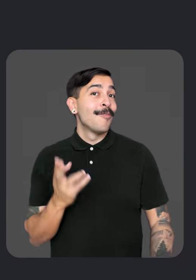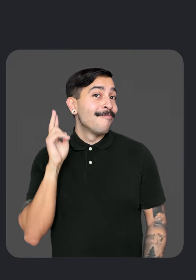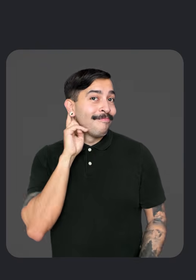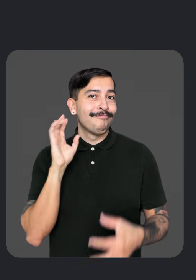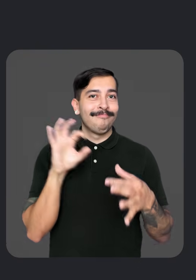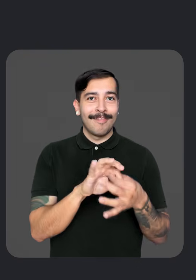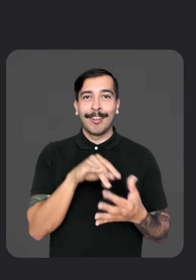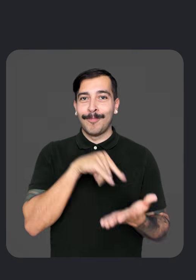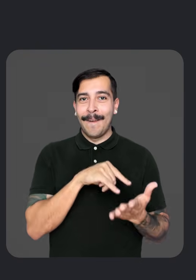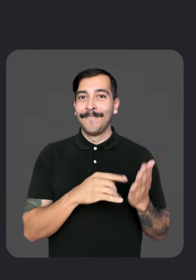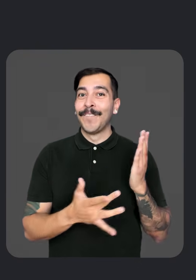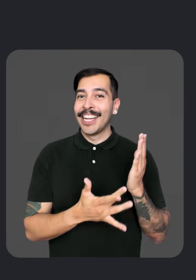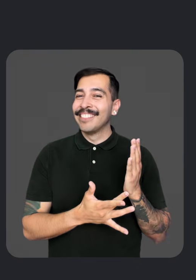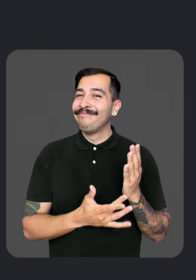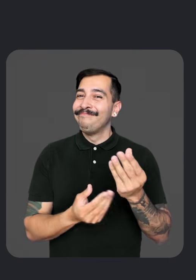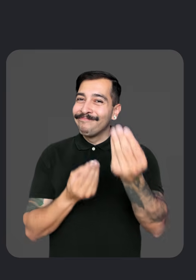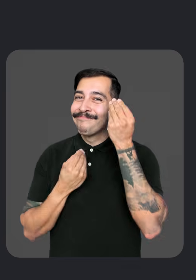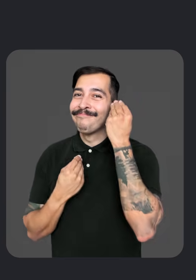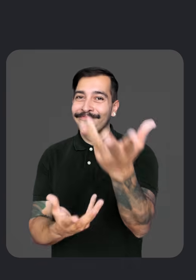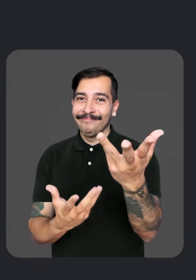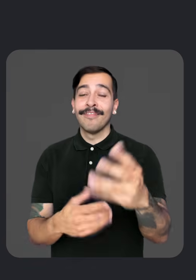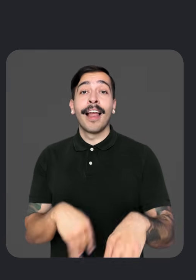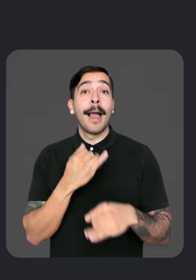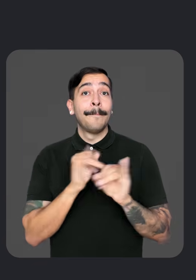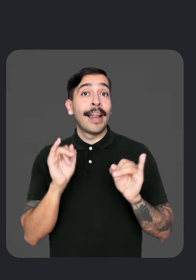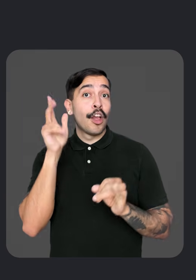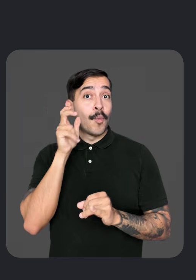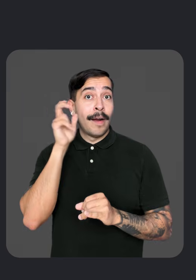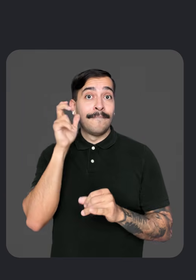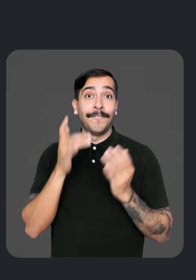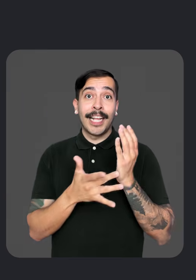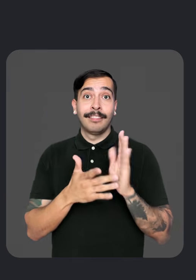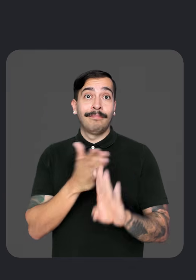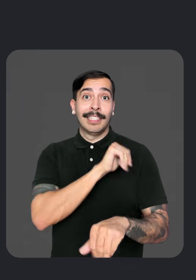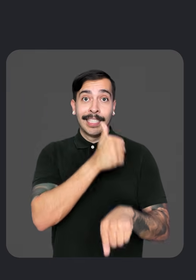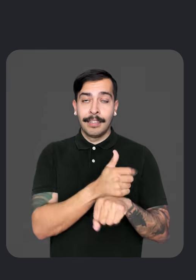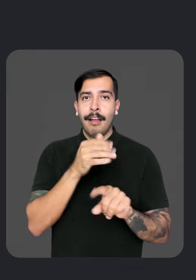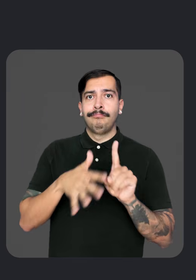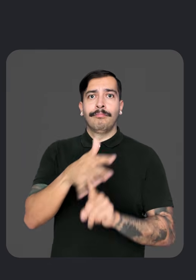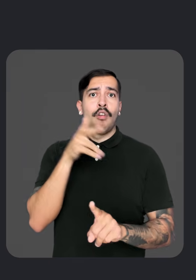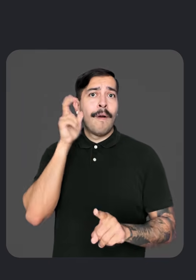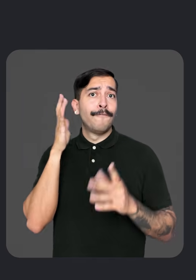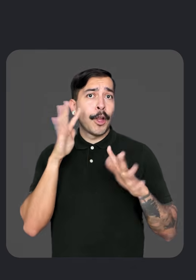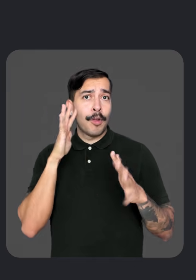or cochlear implants with their Android devices. Independent hearing device presets and ambient volume control